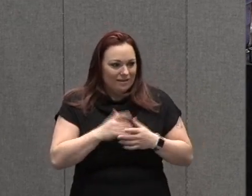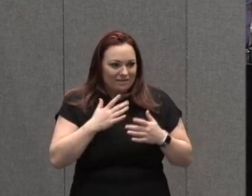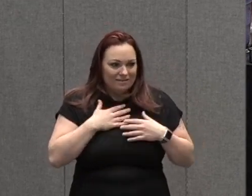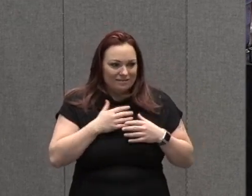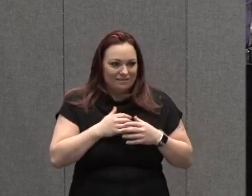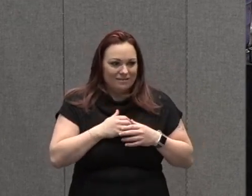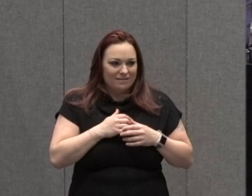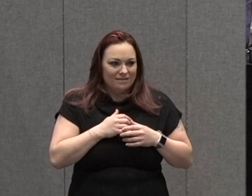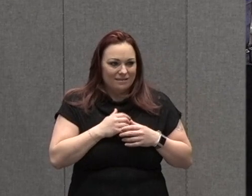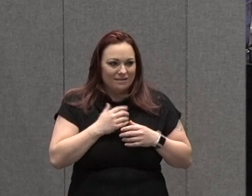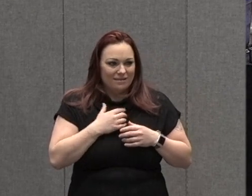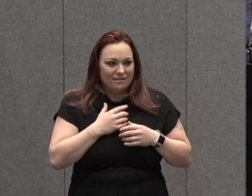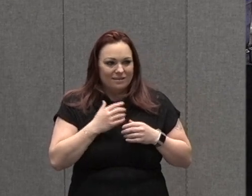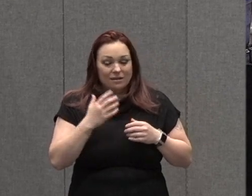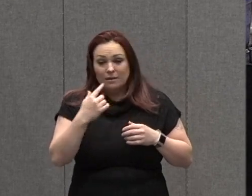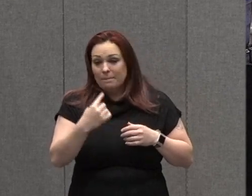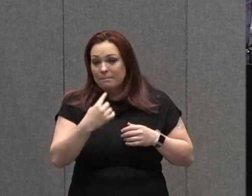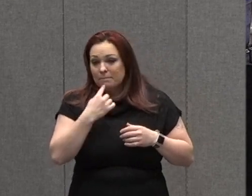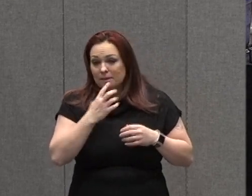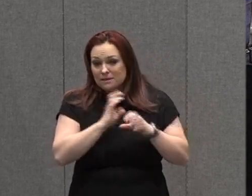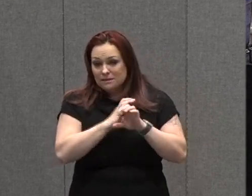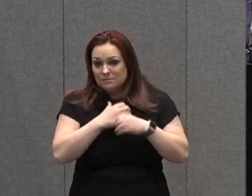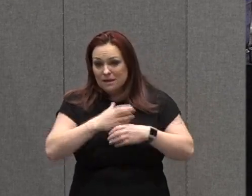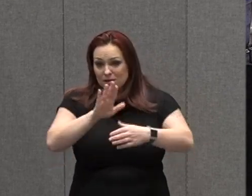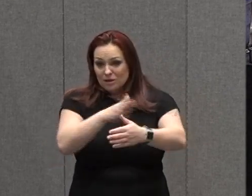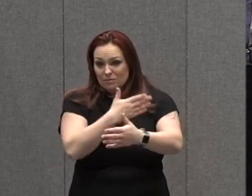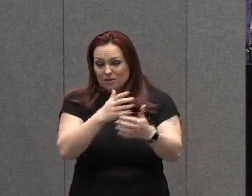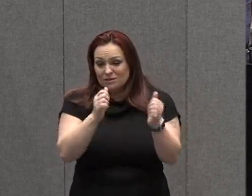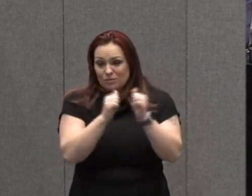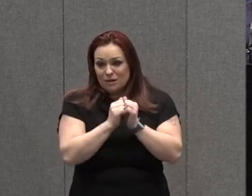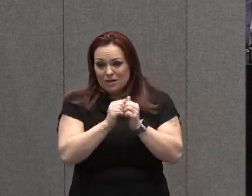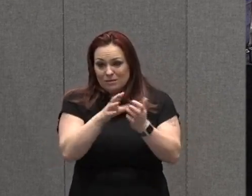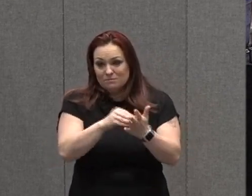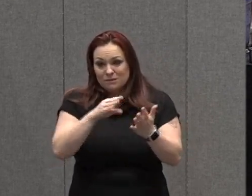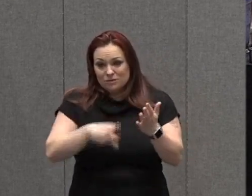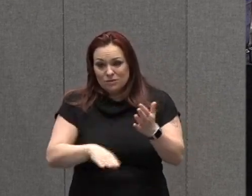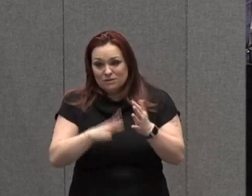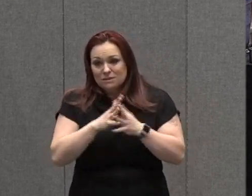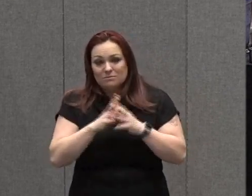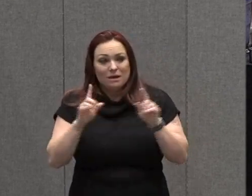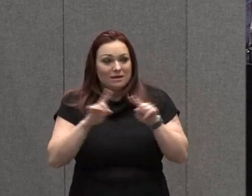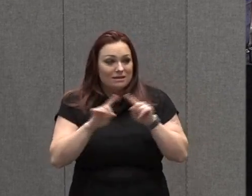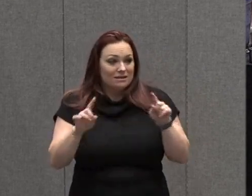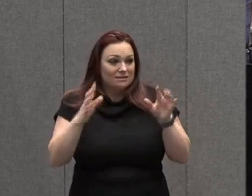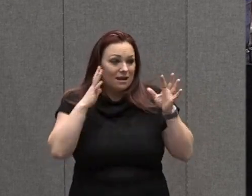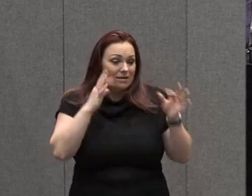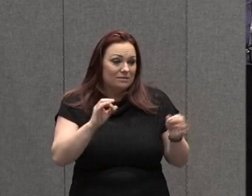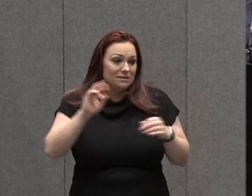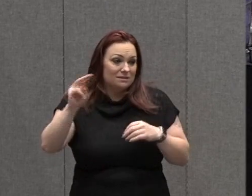Yes so I miss making music with my students so much, but this is definitely second best,